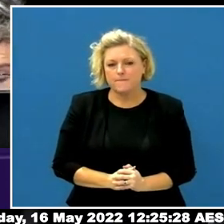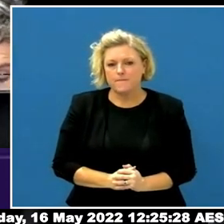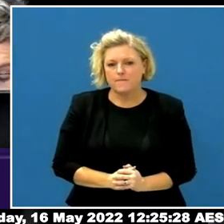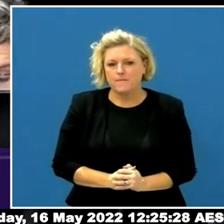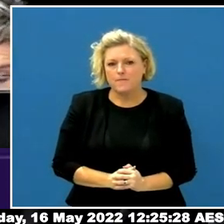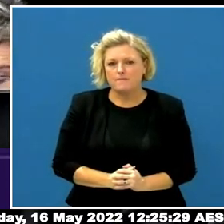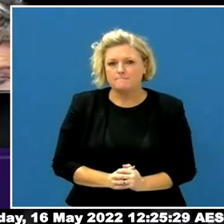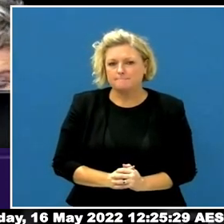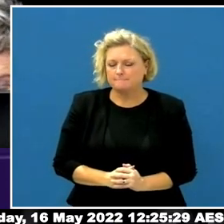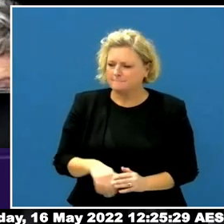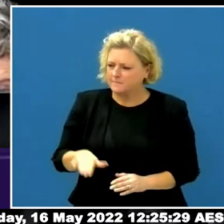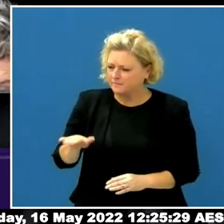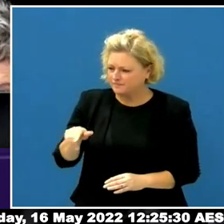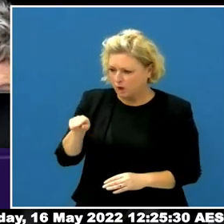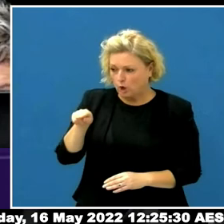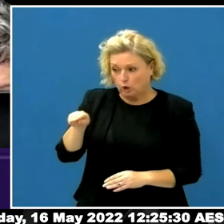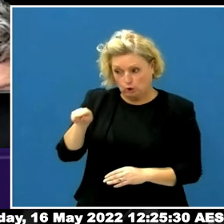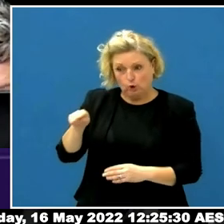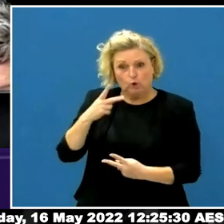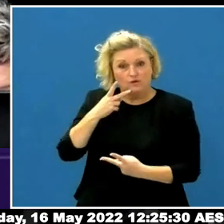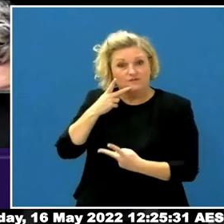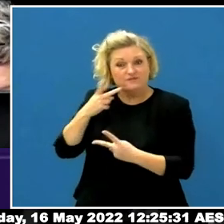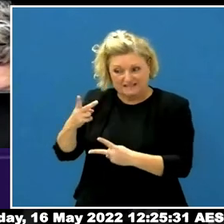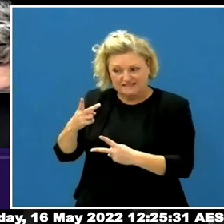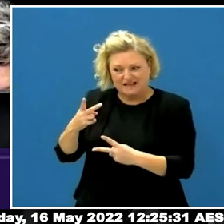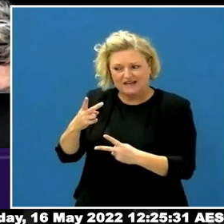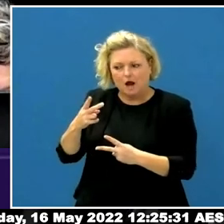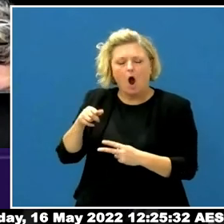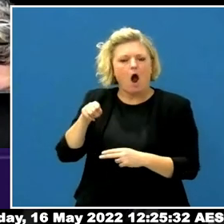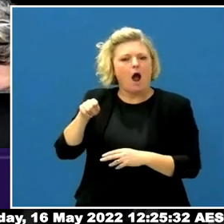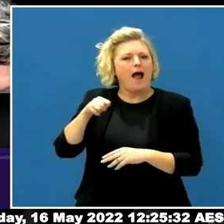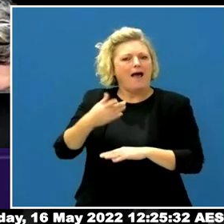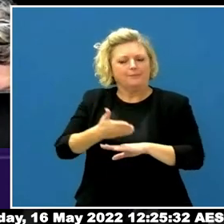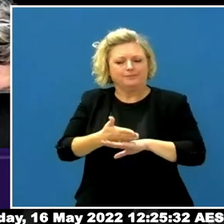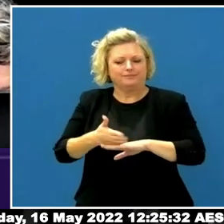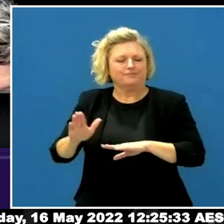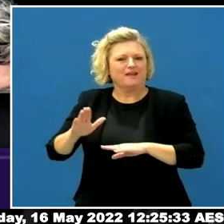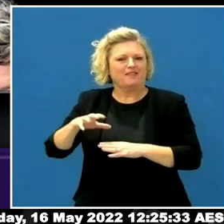centre? SALLY: Yes. MR FOGARTY: And this is the new centre by this time? Yes. MR FOGARTY: Wasn't it, the second half of 2020?